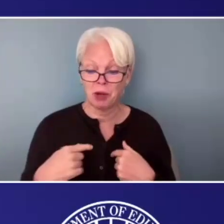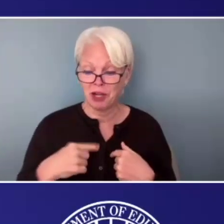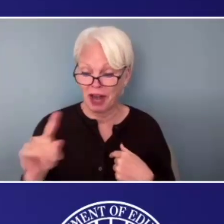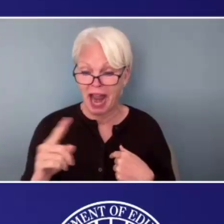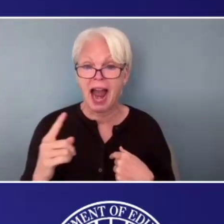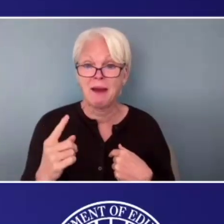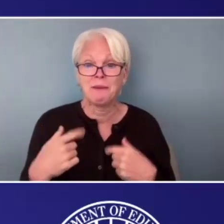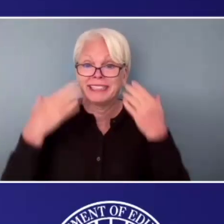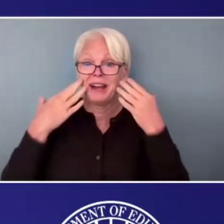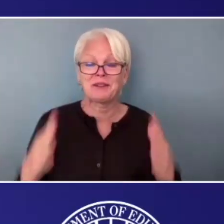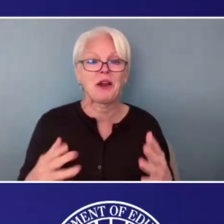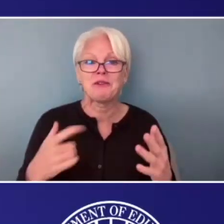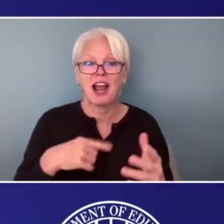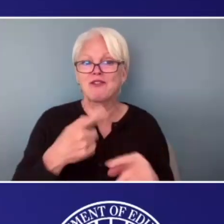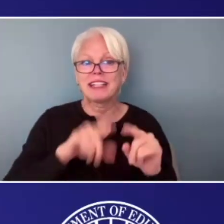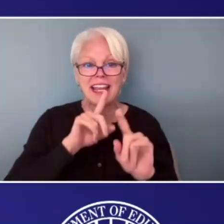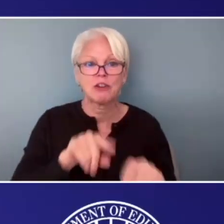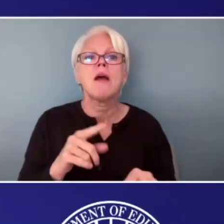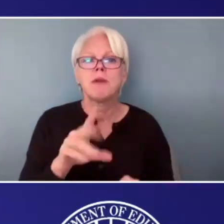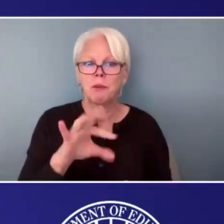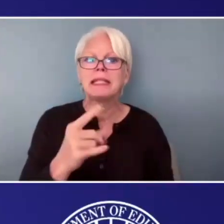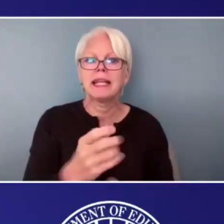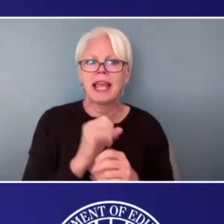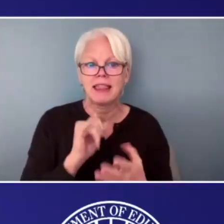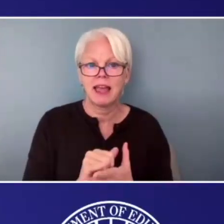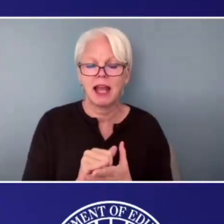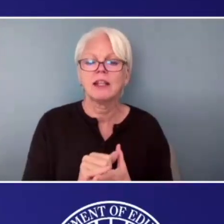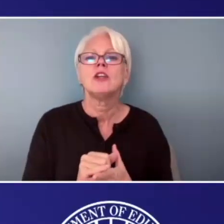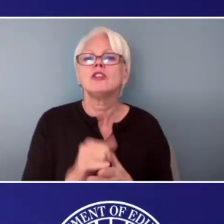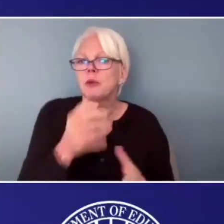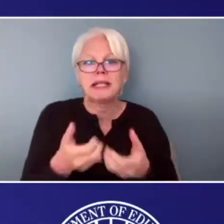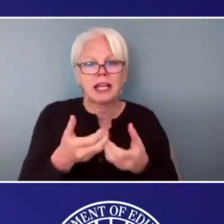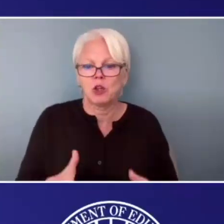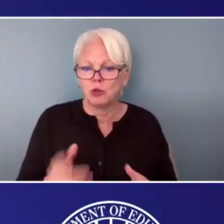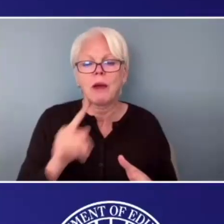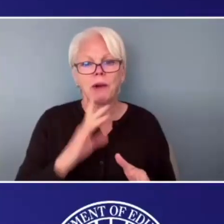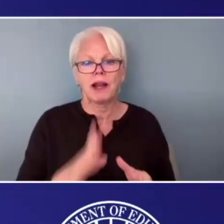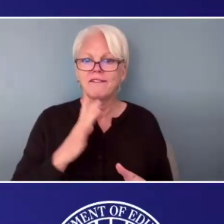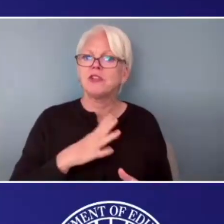I can't really respond to that, but we did get that. So I don't want you to think that we lost anything. I want to go on the official record as that we did receive it.